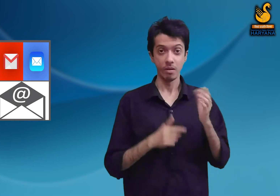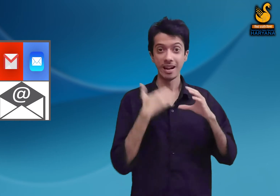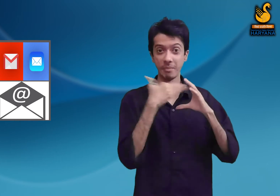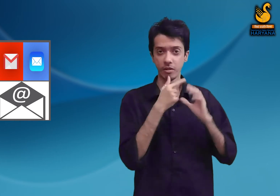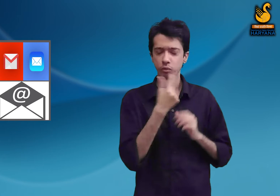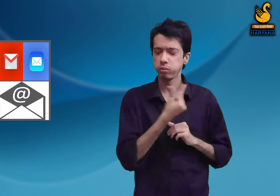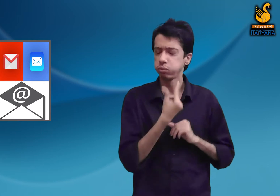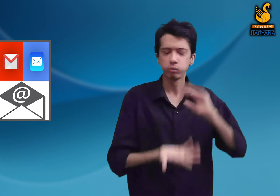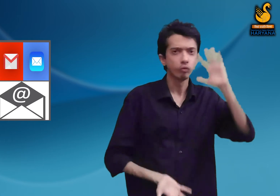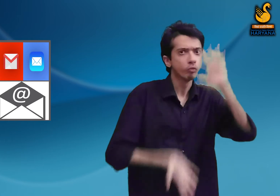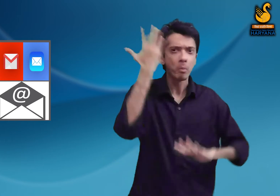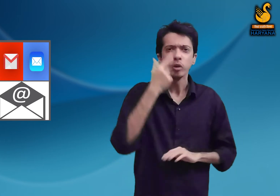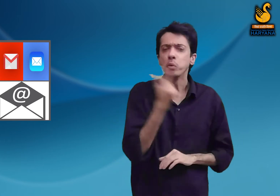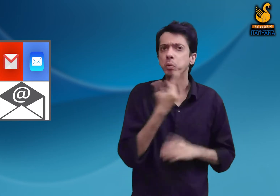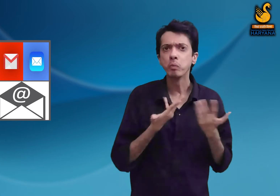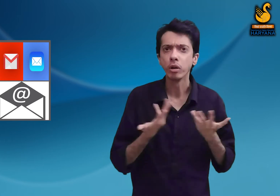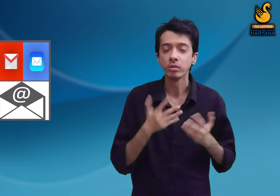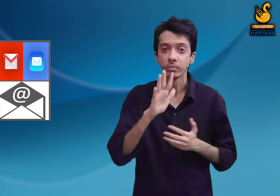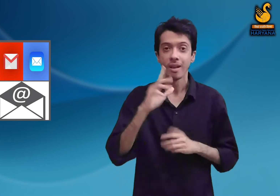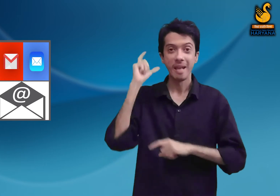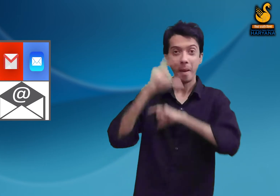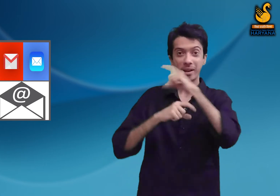So we were talking about E-mail, which is highly used by the people.